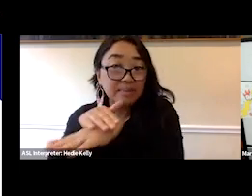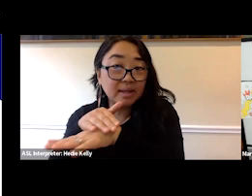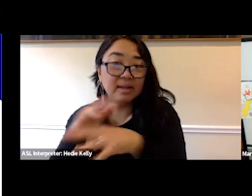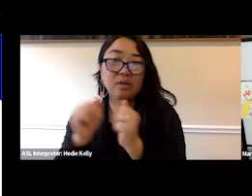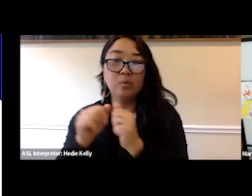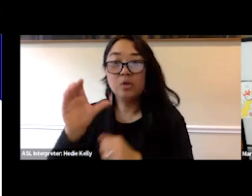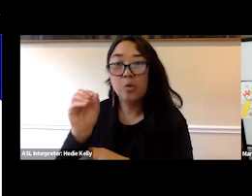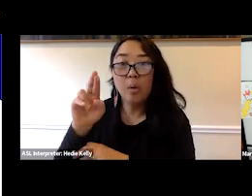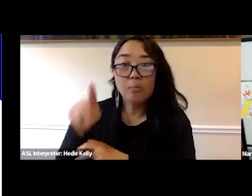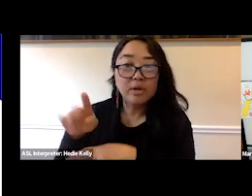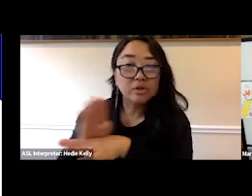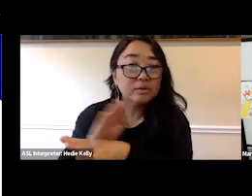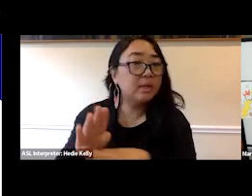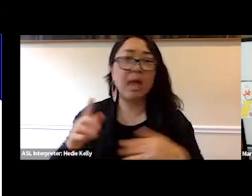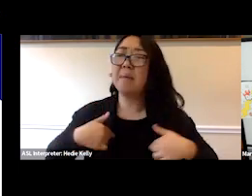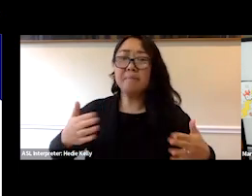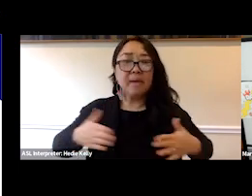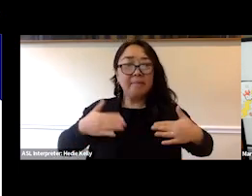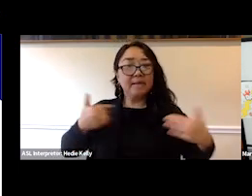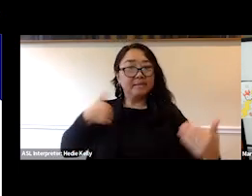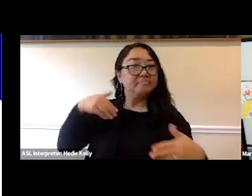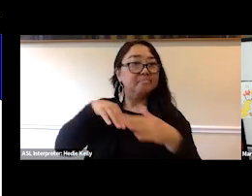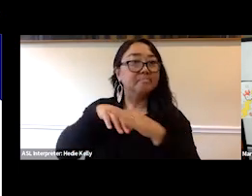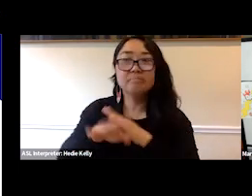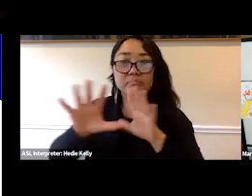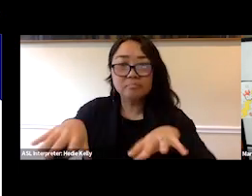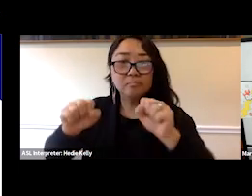We're happy to come in and work with different roles and different groups